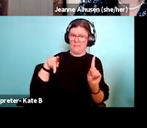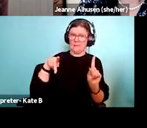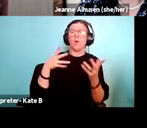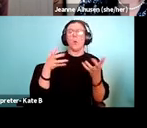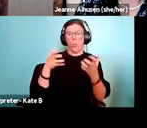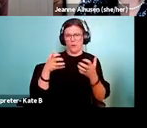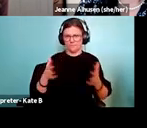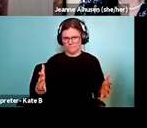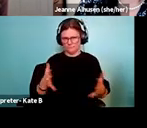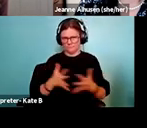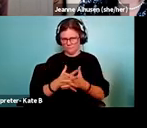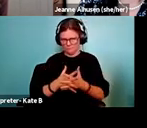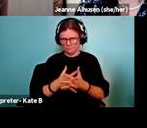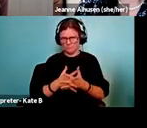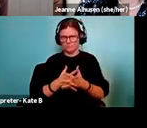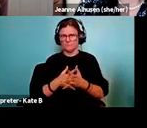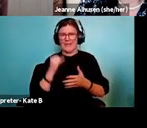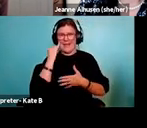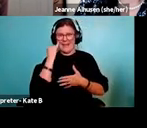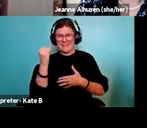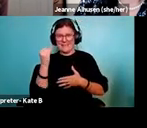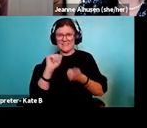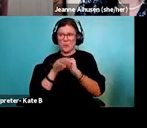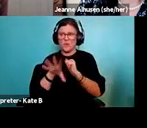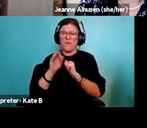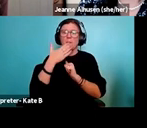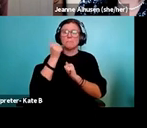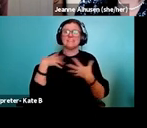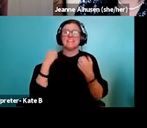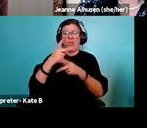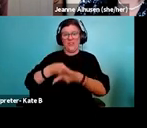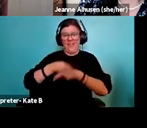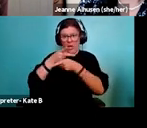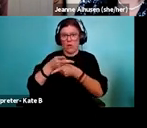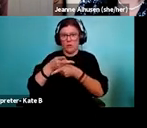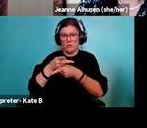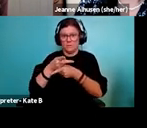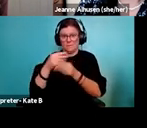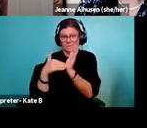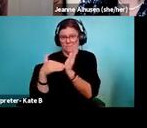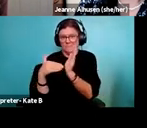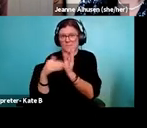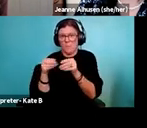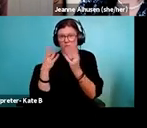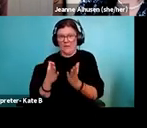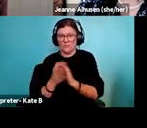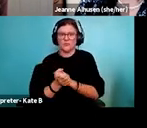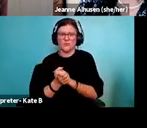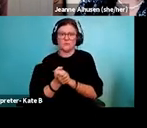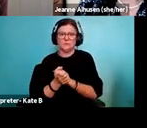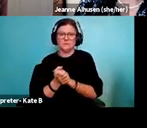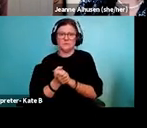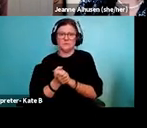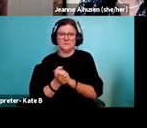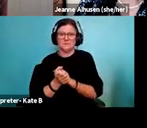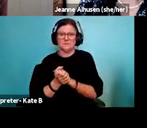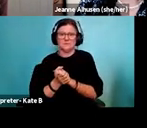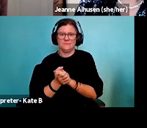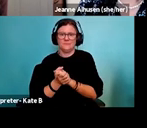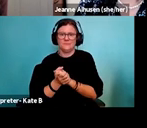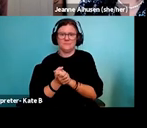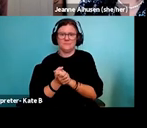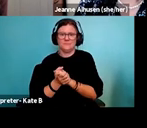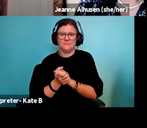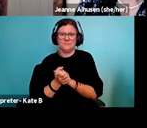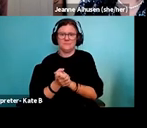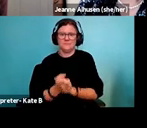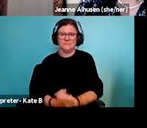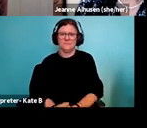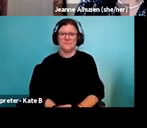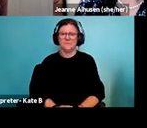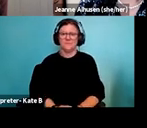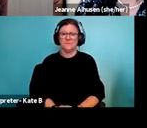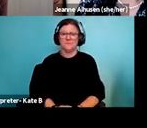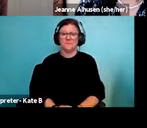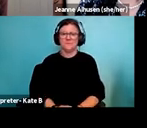baby. What are some tips do you have to find the best healthcare provider for her?